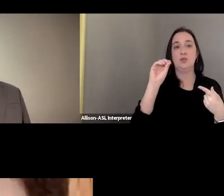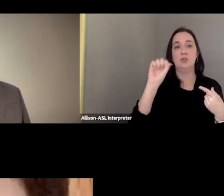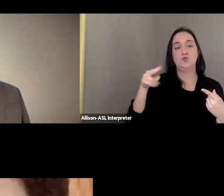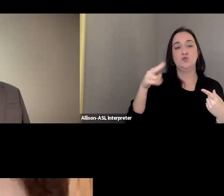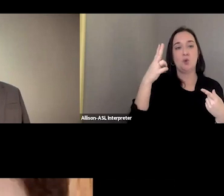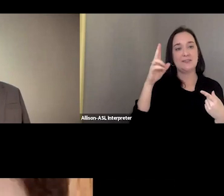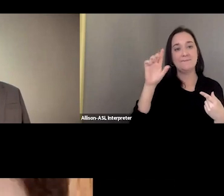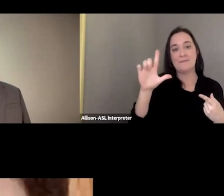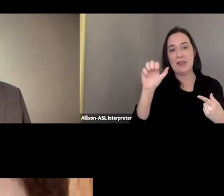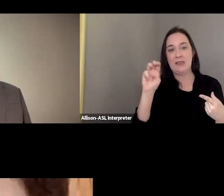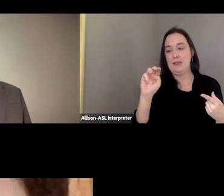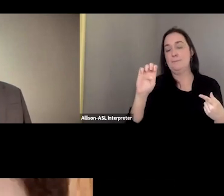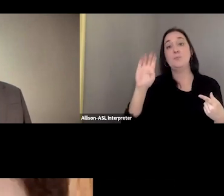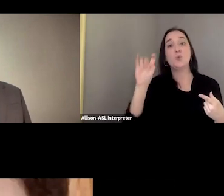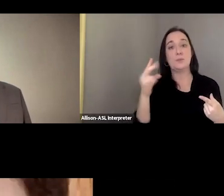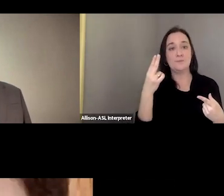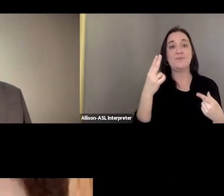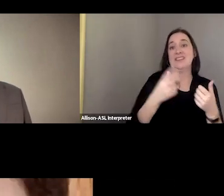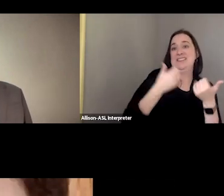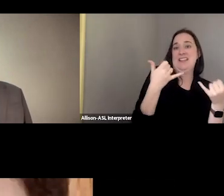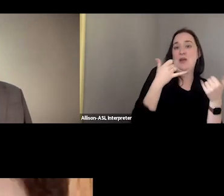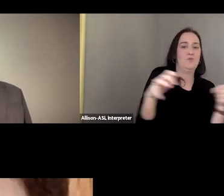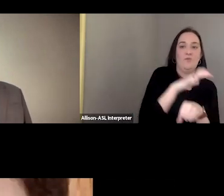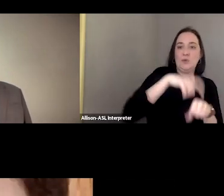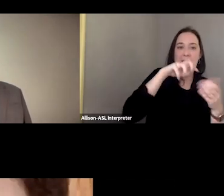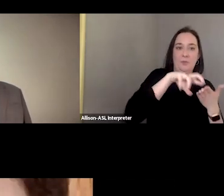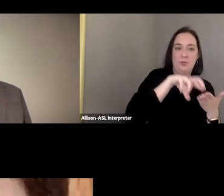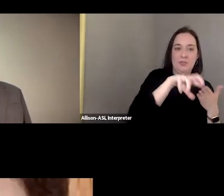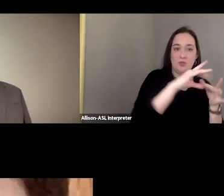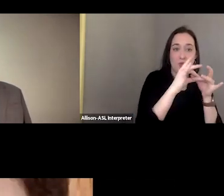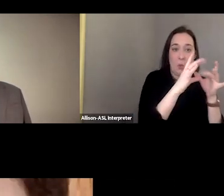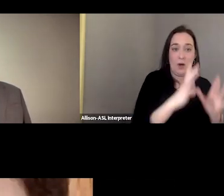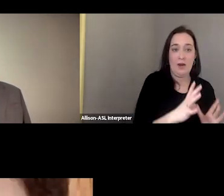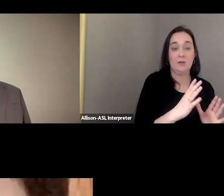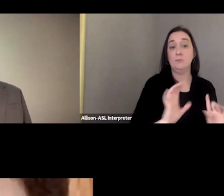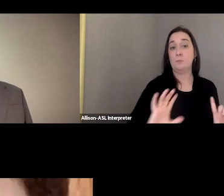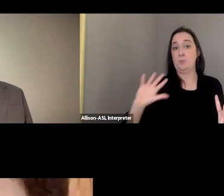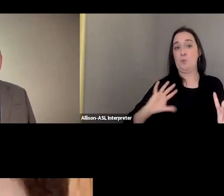He's now our full time research coordinator on this project. He was a former research study who's helped us with data collection